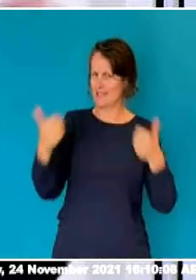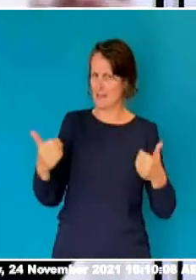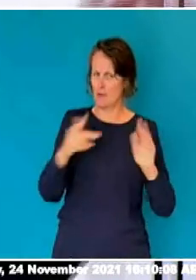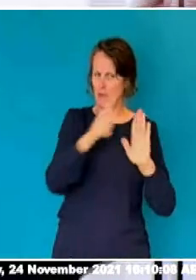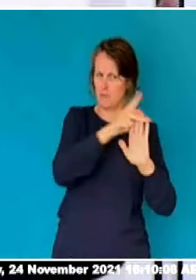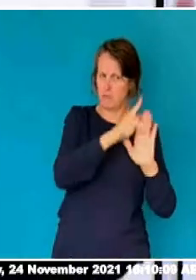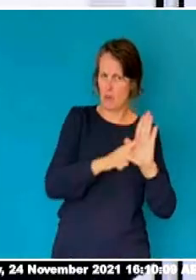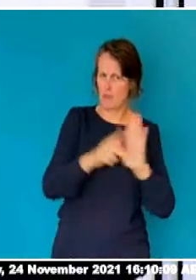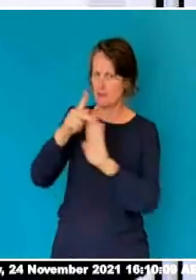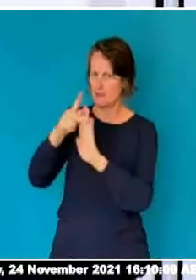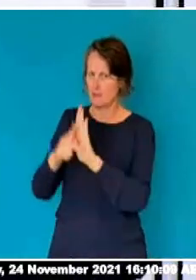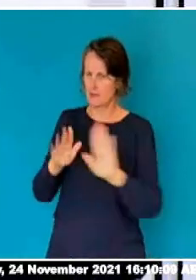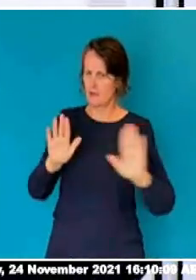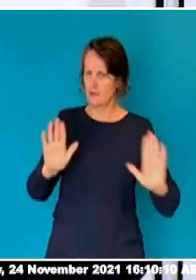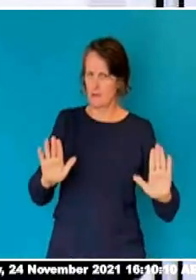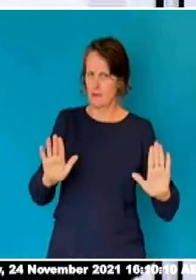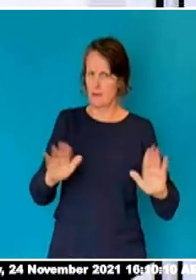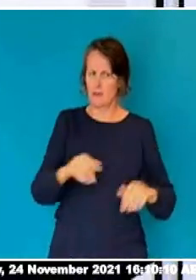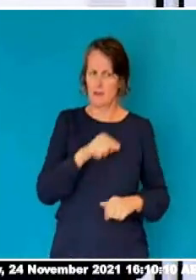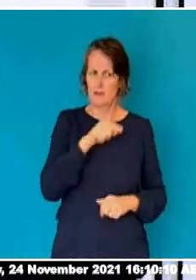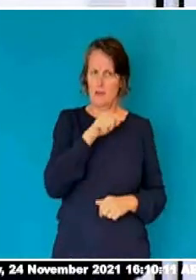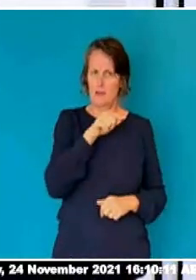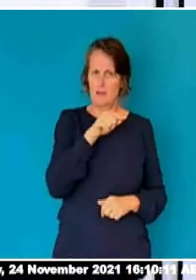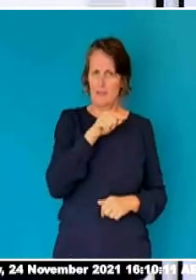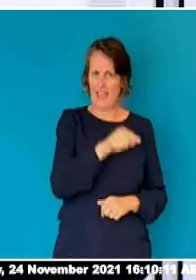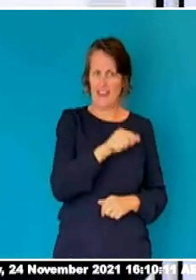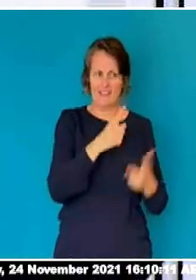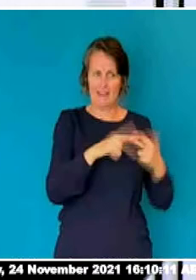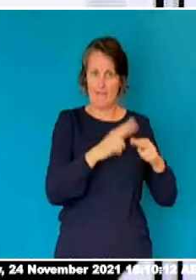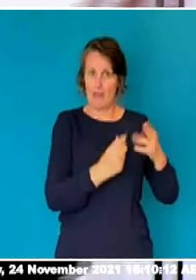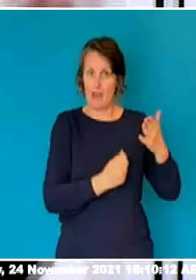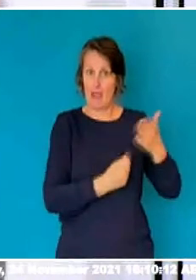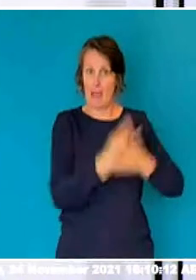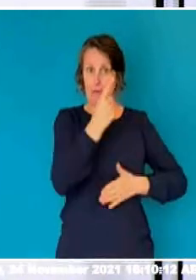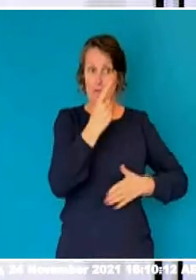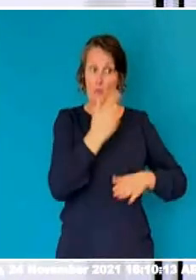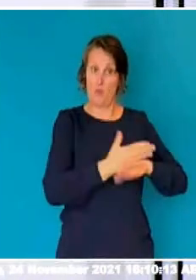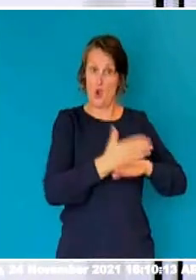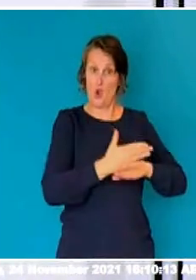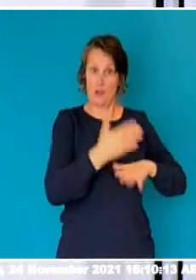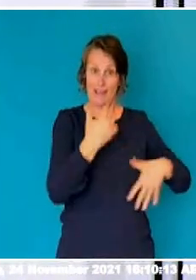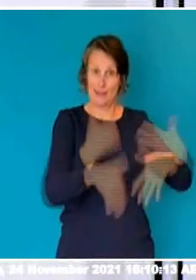one that relates to compensable injuries, workplace injuries, and one that relates to